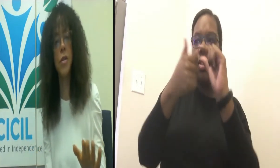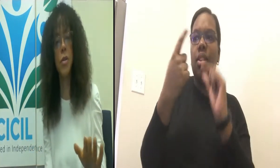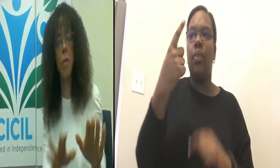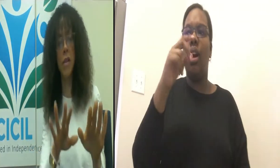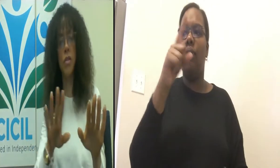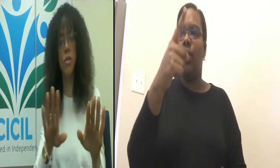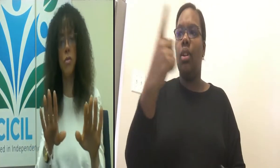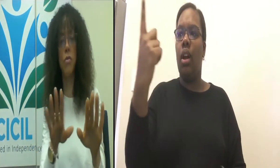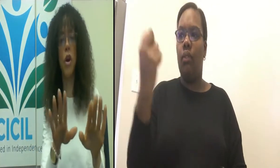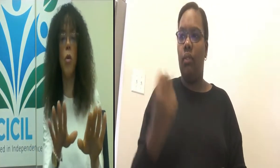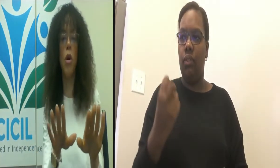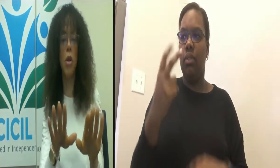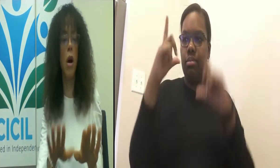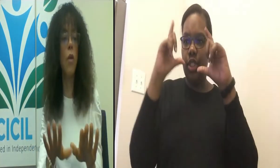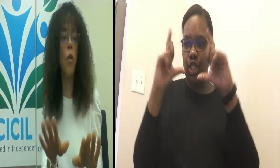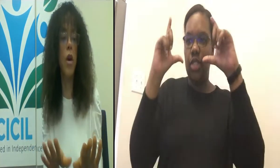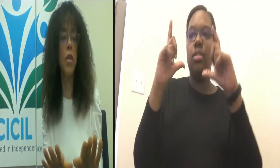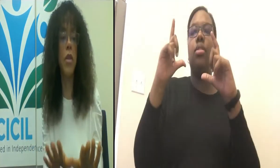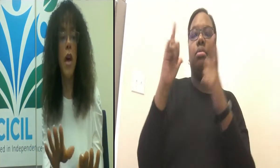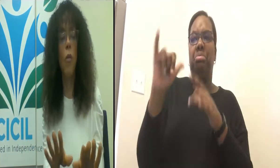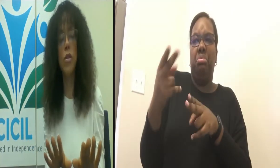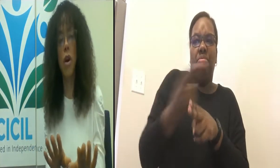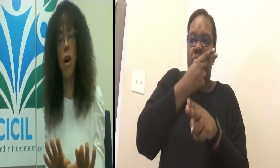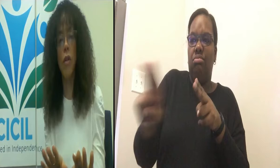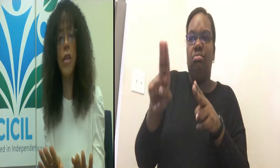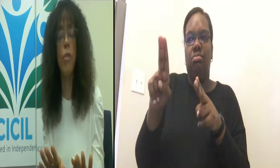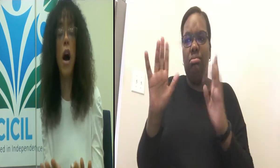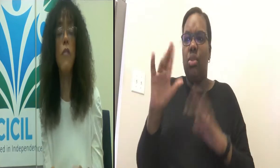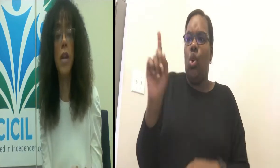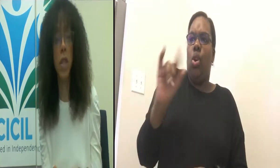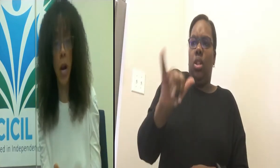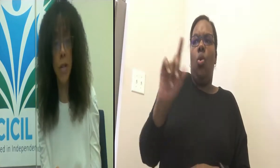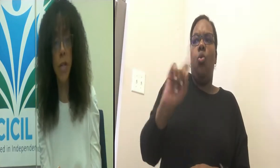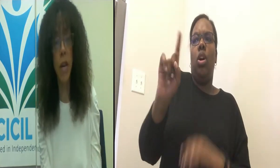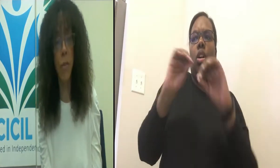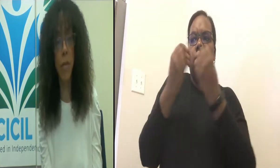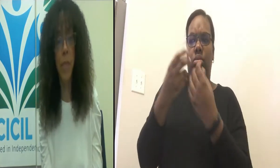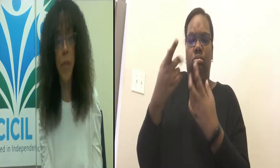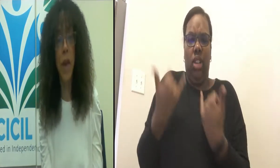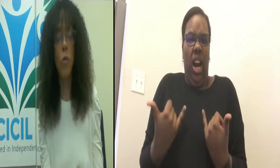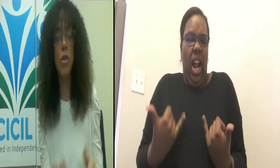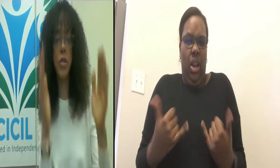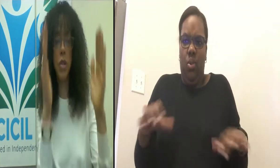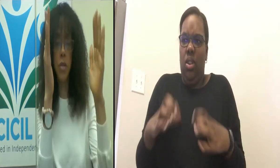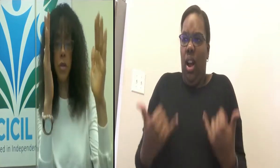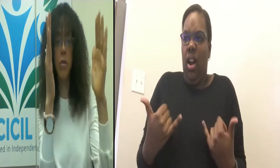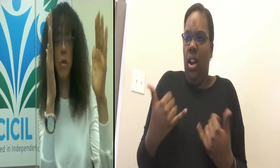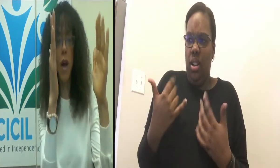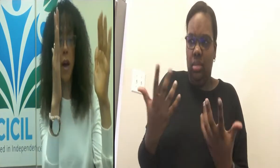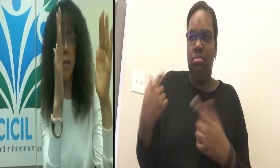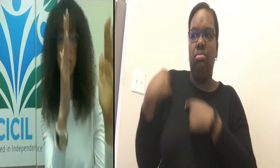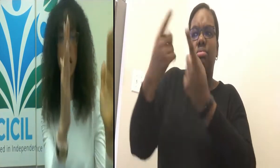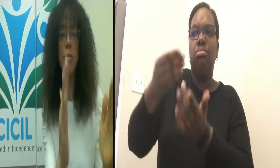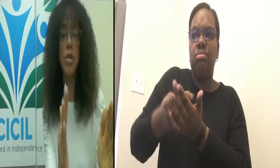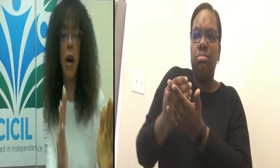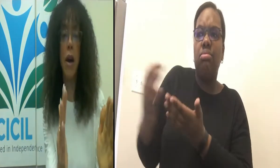end of story. Now the balance sheet is meant to go along with what's called the